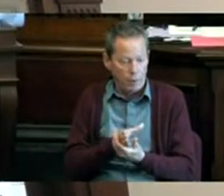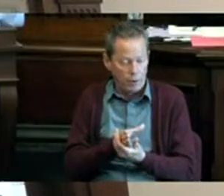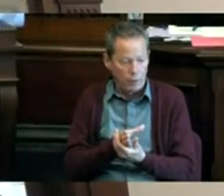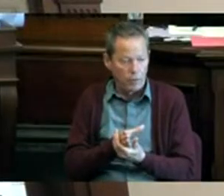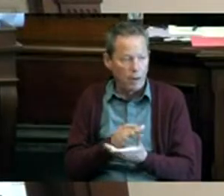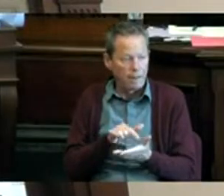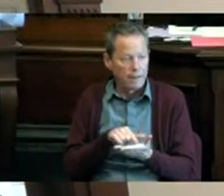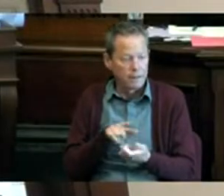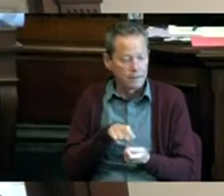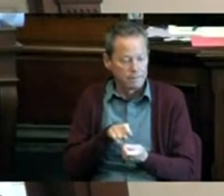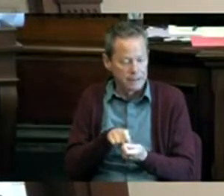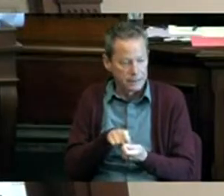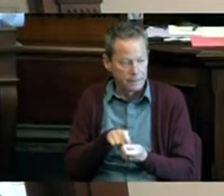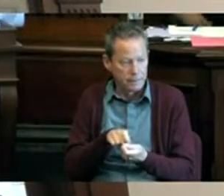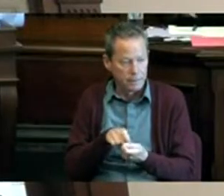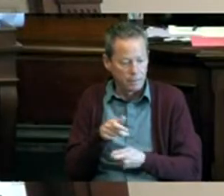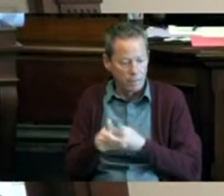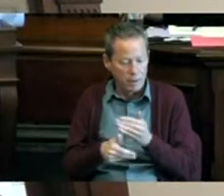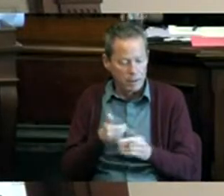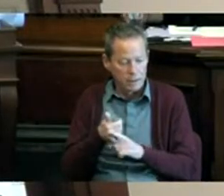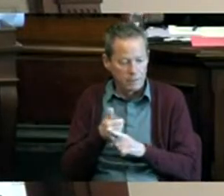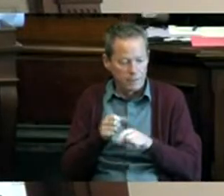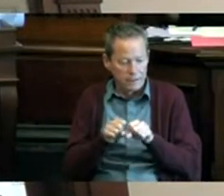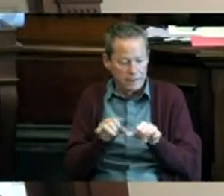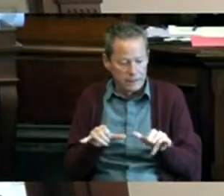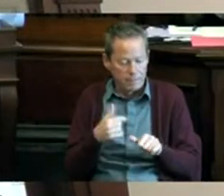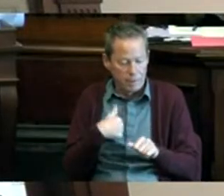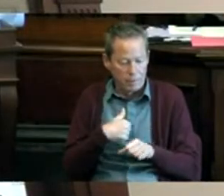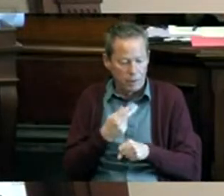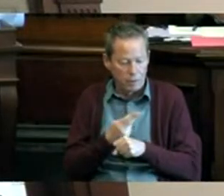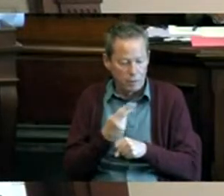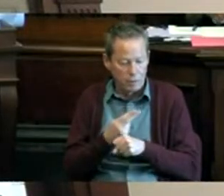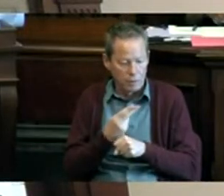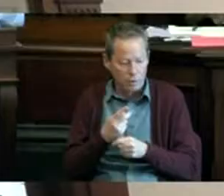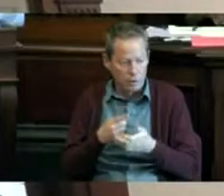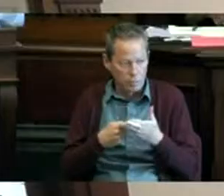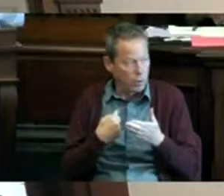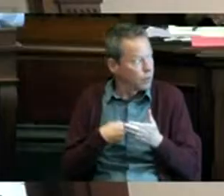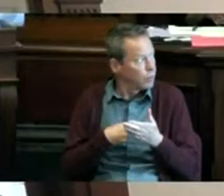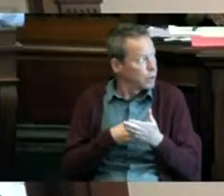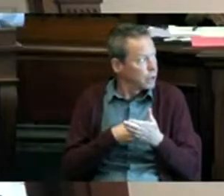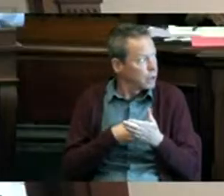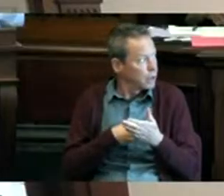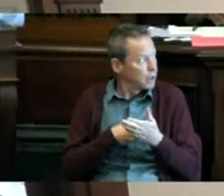we're required by state law to do this. But just for the